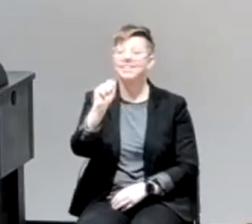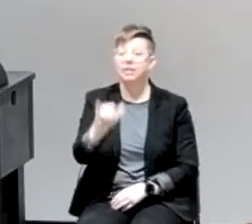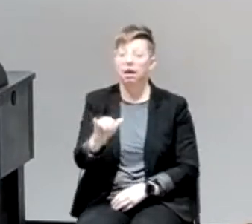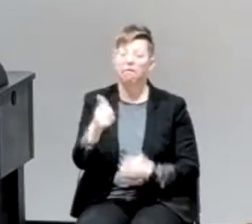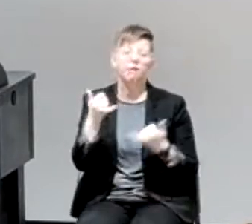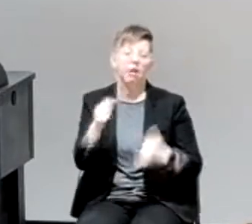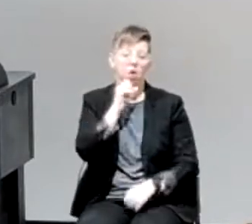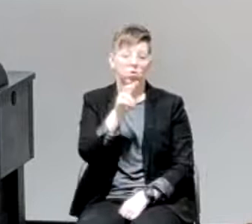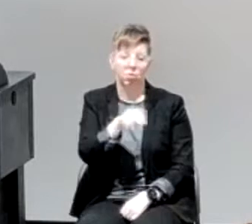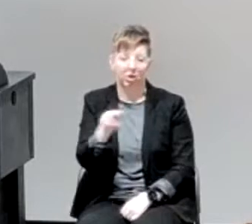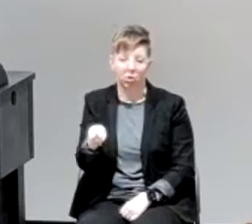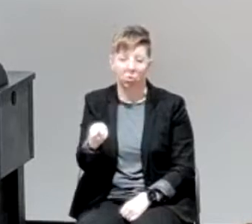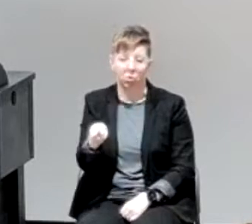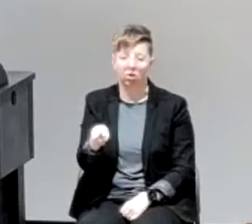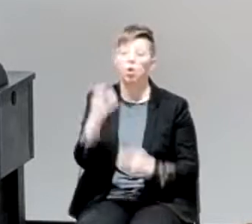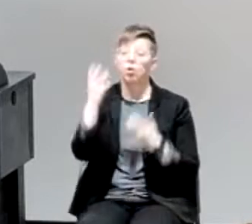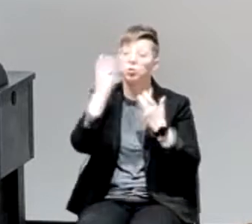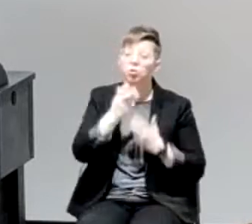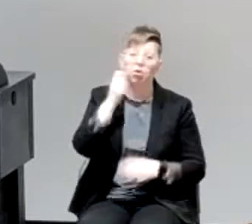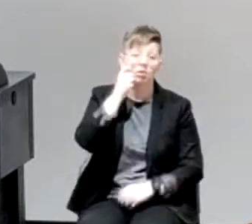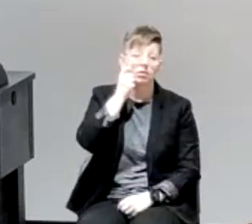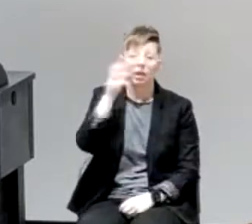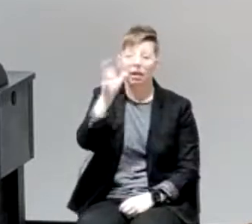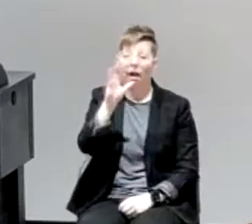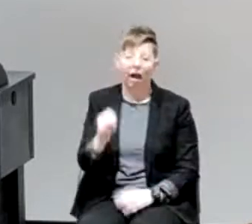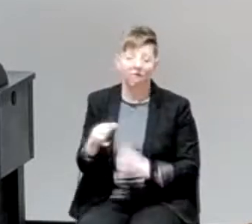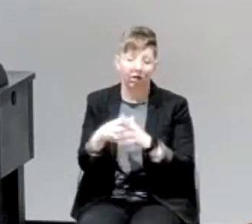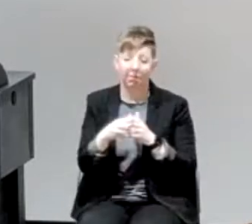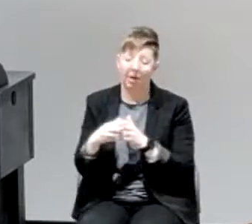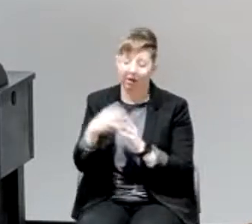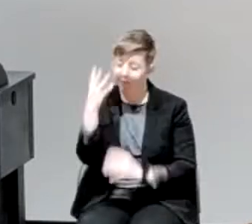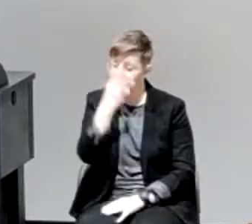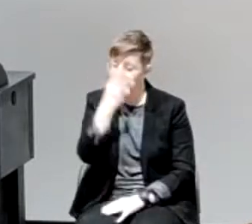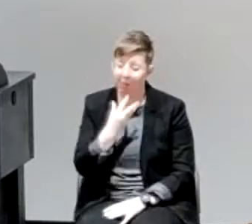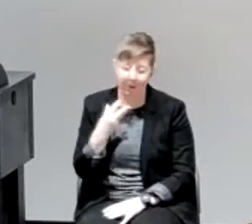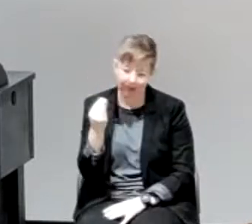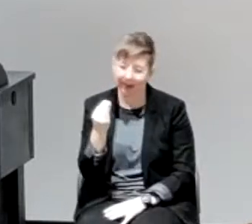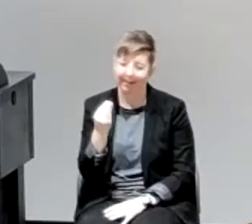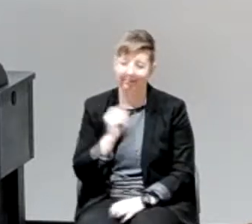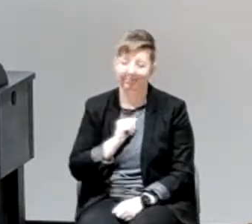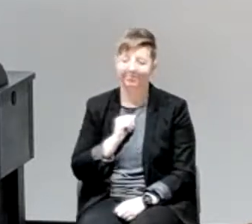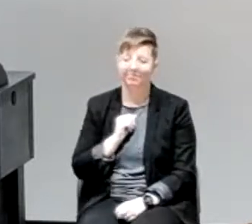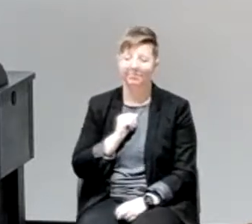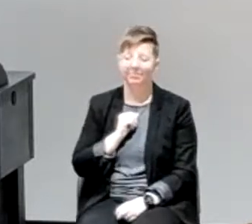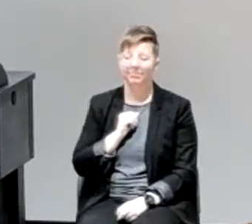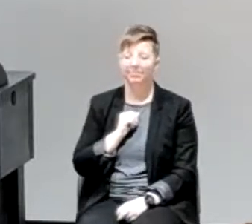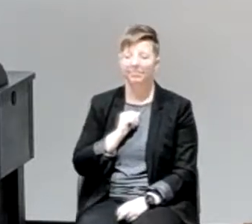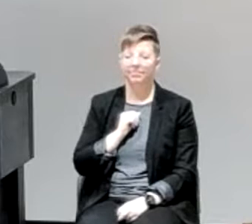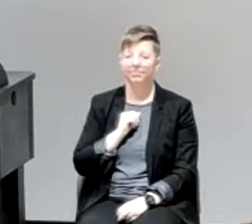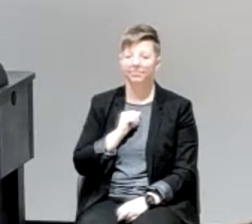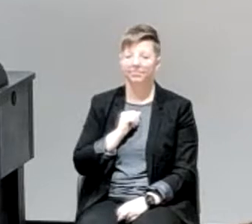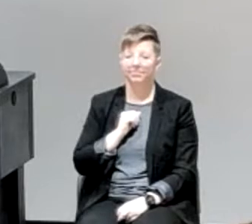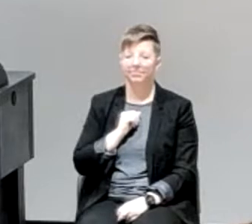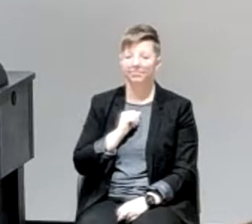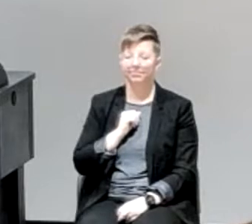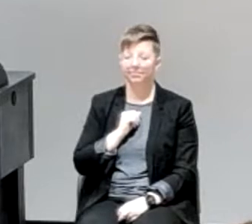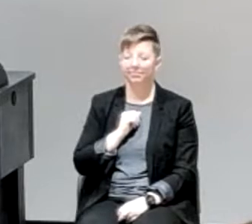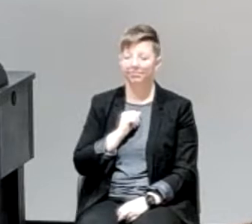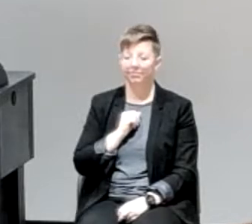did not feel good in the morning when I woke up and there was a bright eyed bushy tail kid sitting at the table.